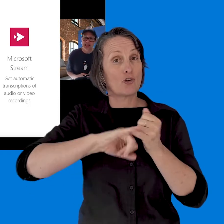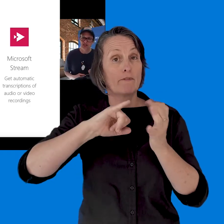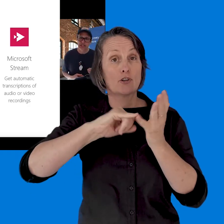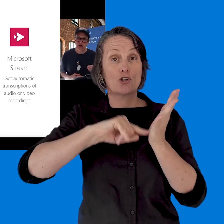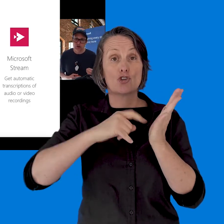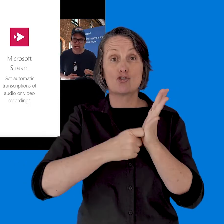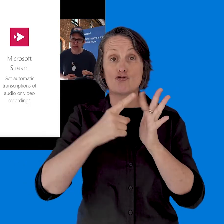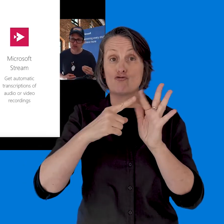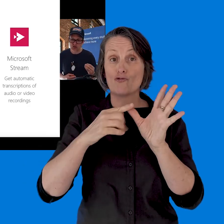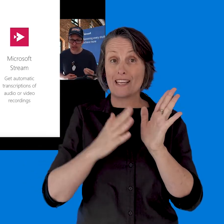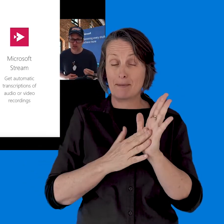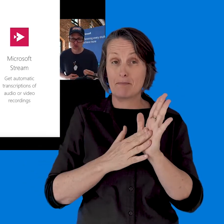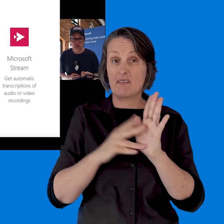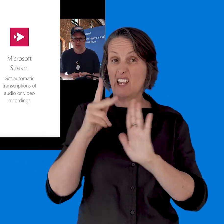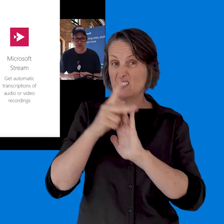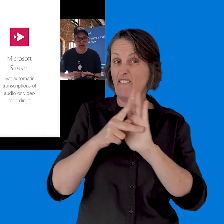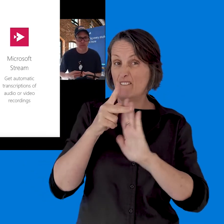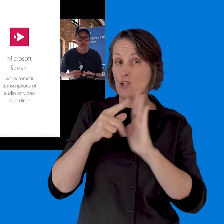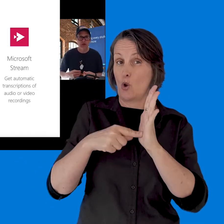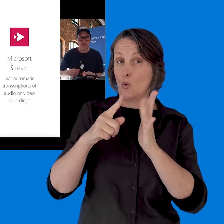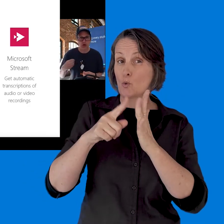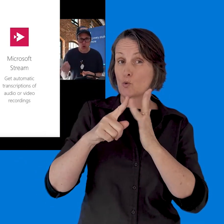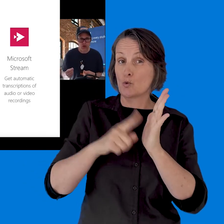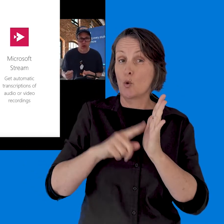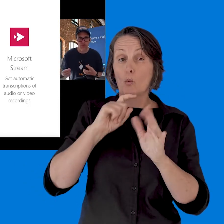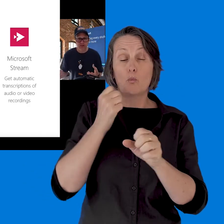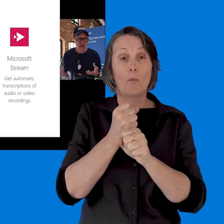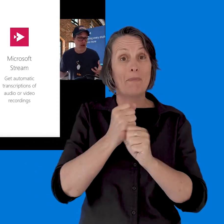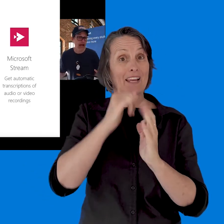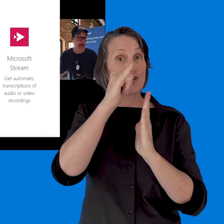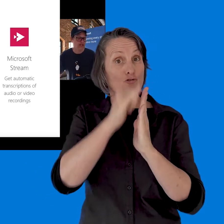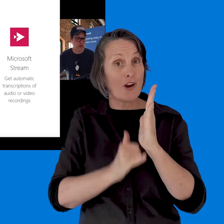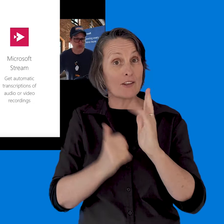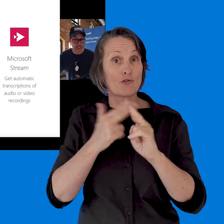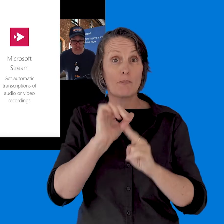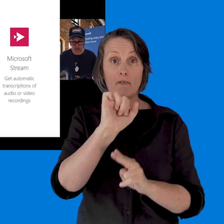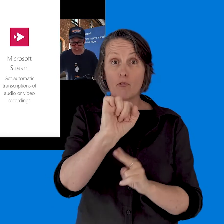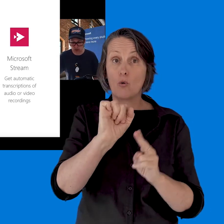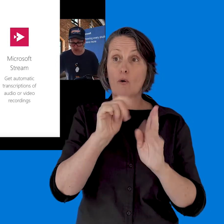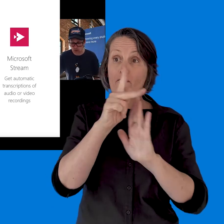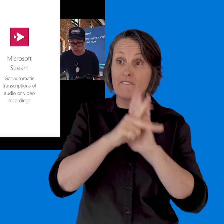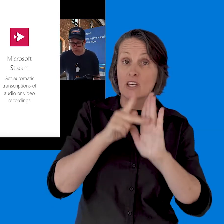will actually create transcripts for your audio and video and as will teams now as well.